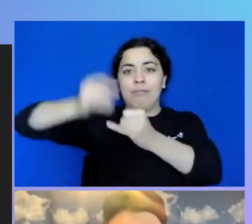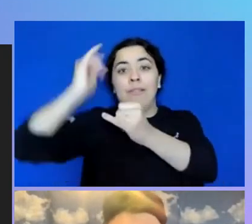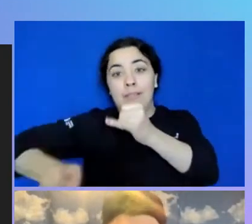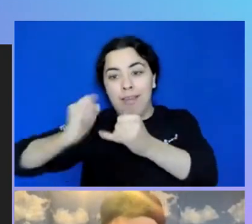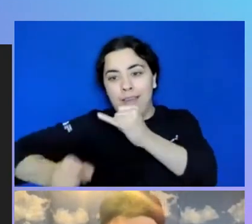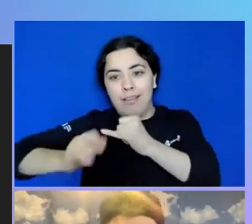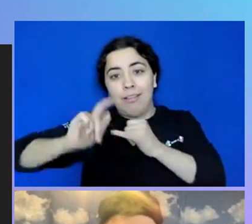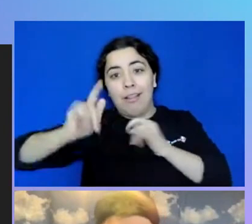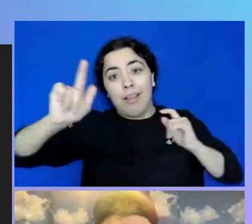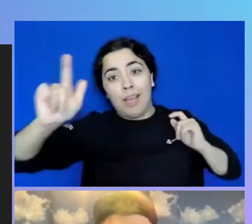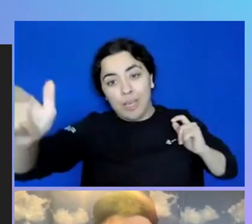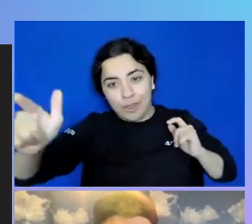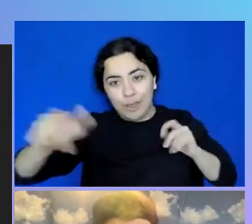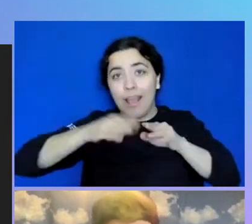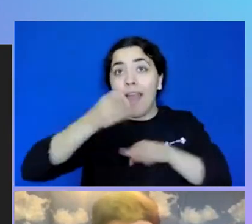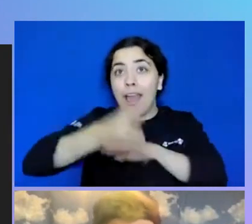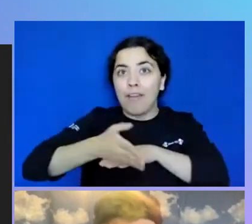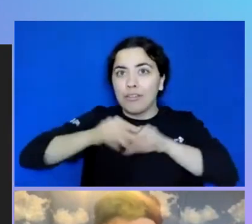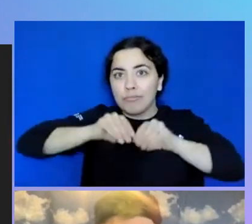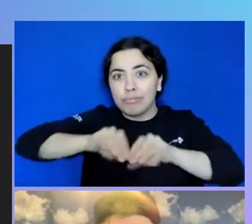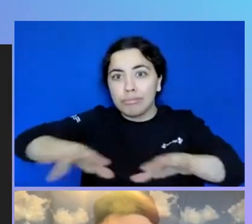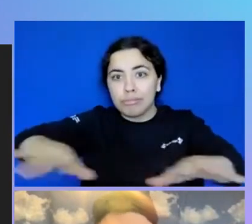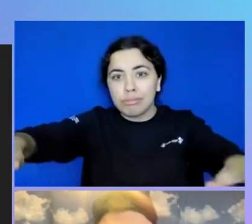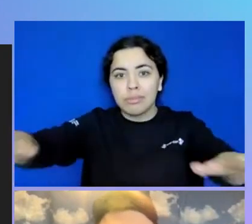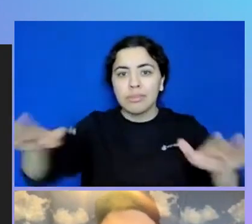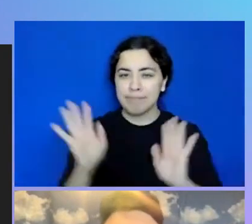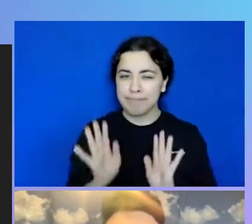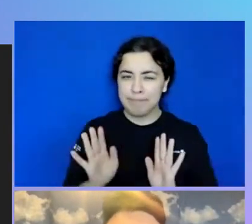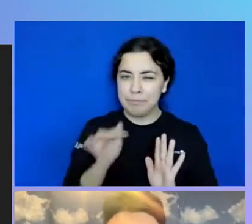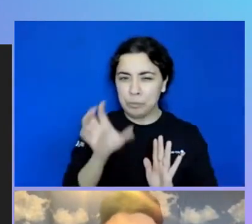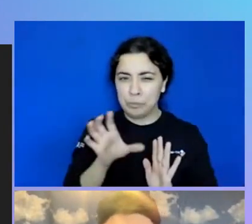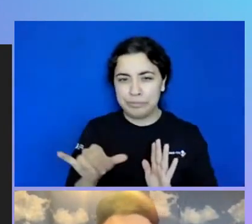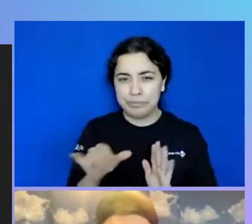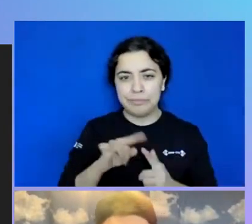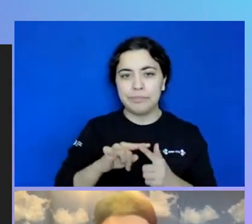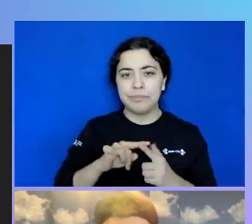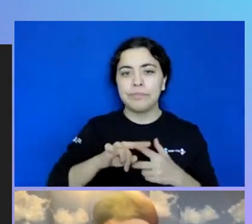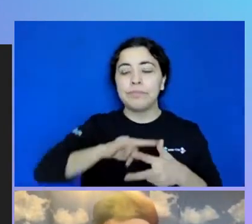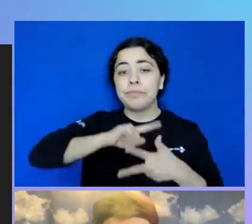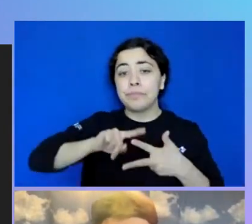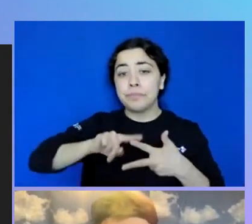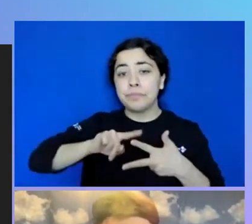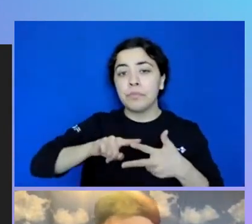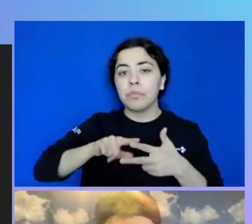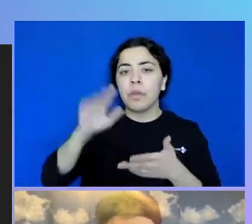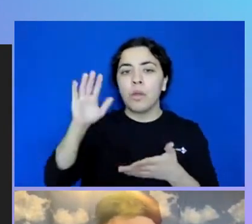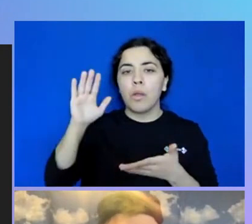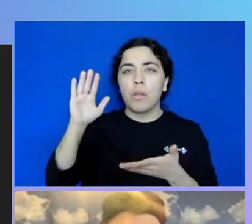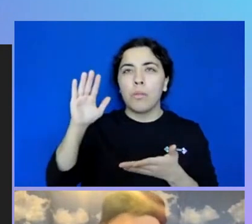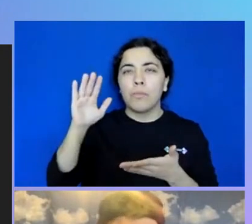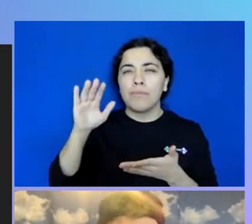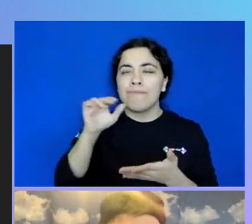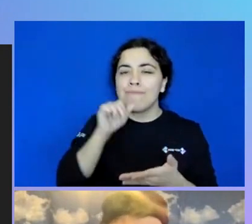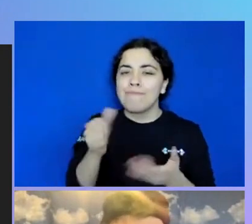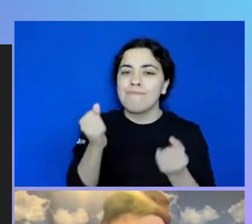people process and policy. This usually comes from no authority